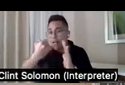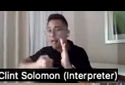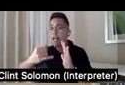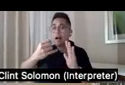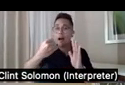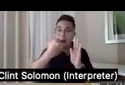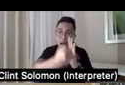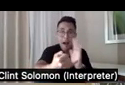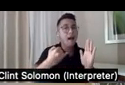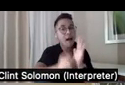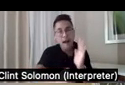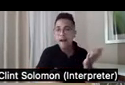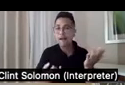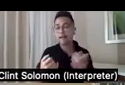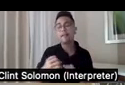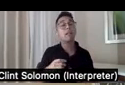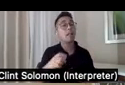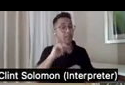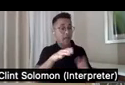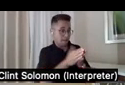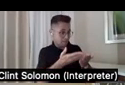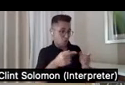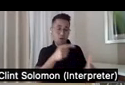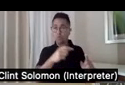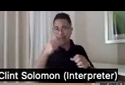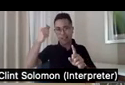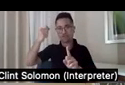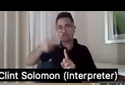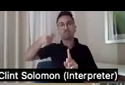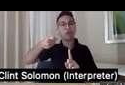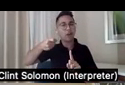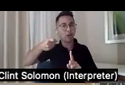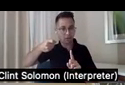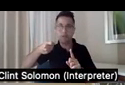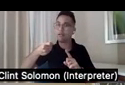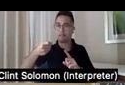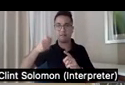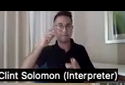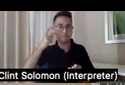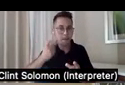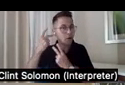personalized books then will trigger memories and they will love these one of the boys i'm doing a